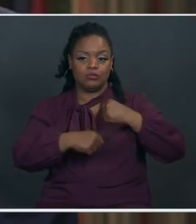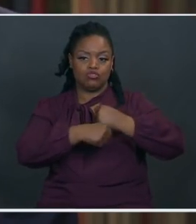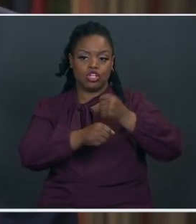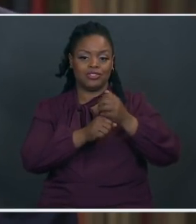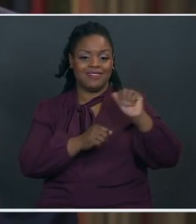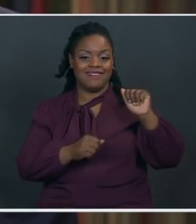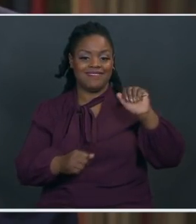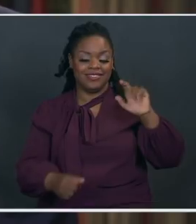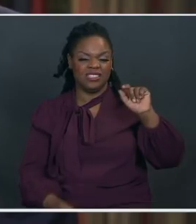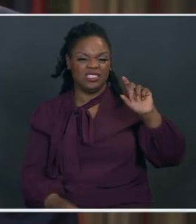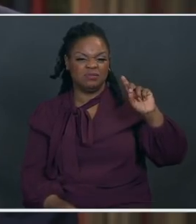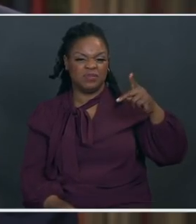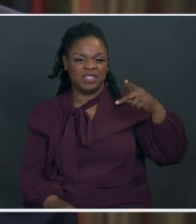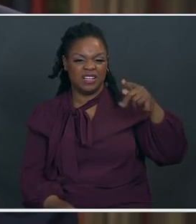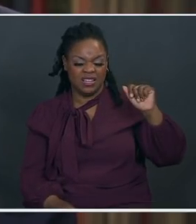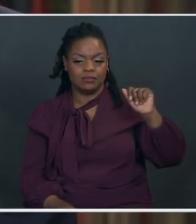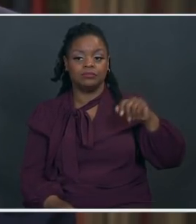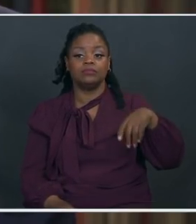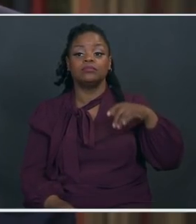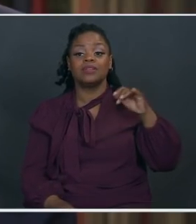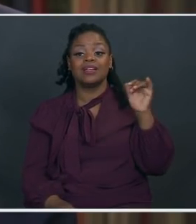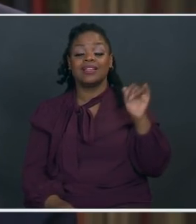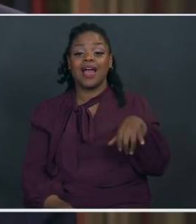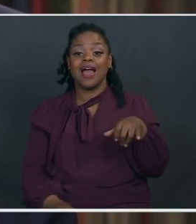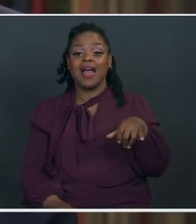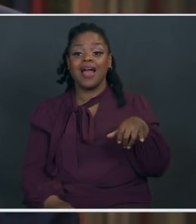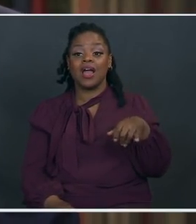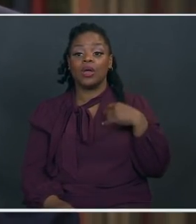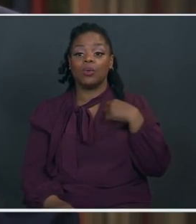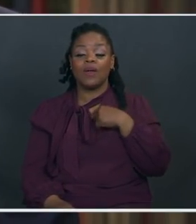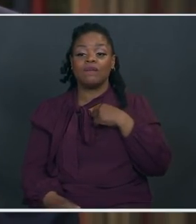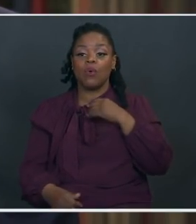and we have an entire team that's focused on how to maximize and speed supply.